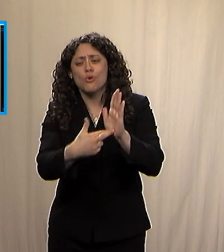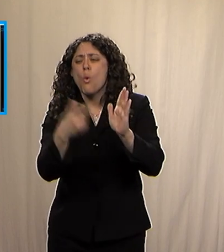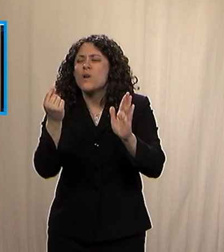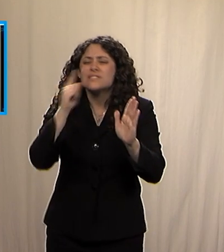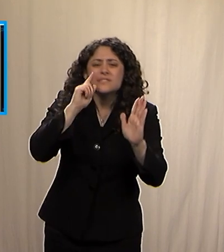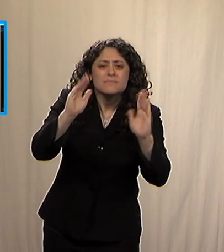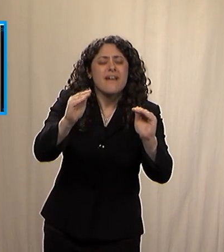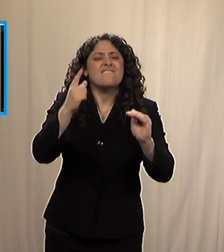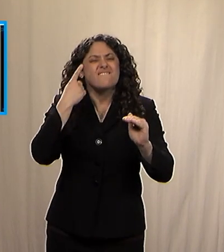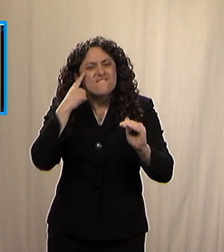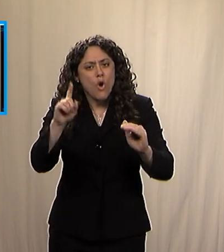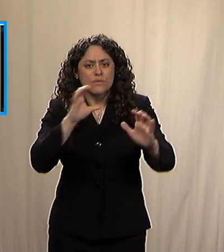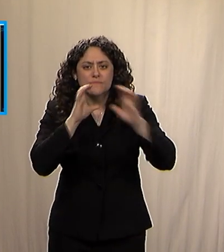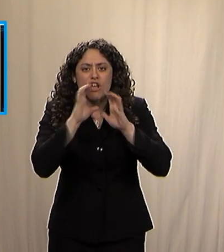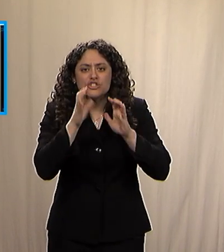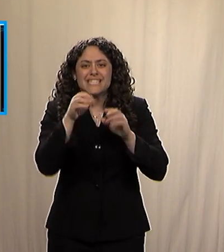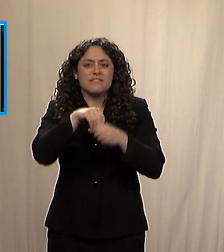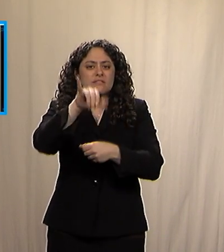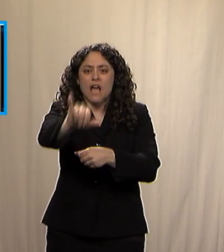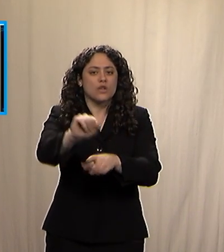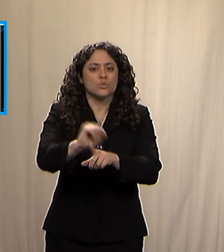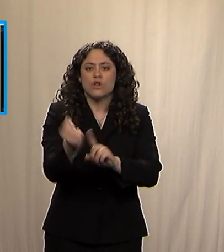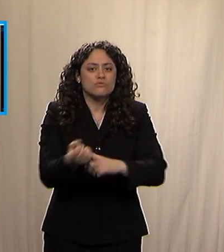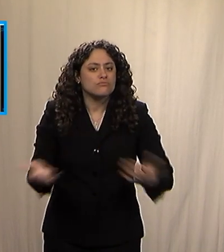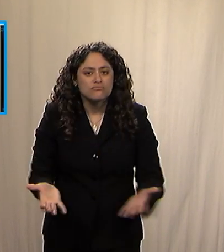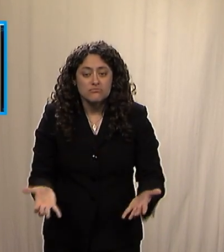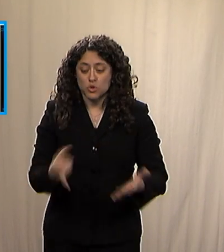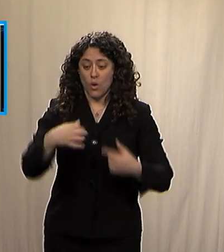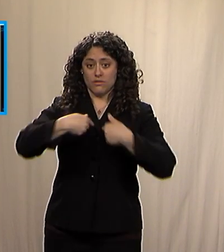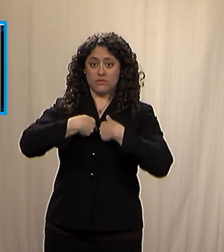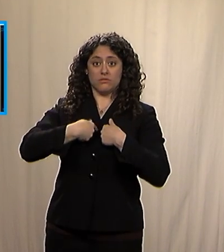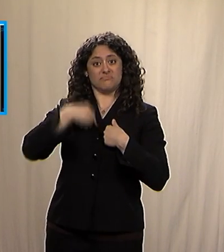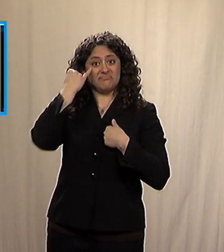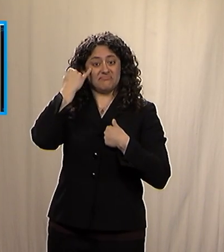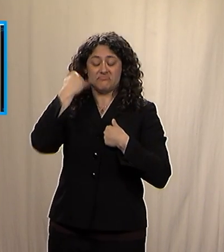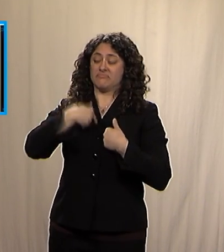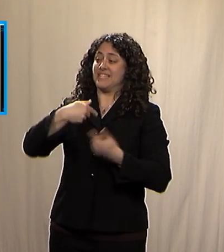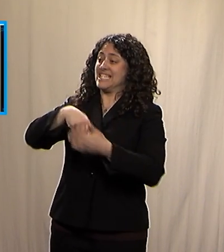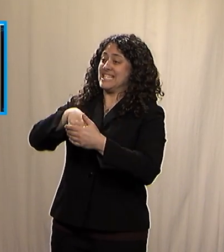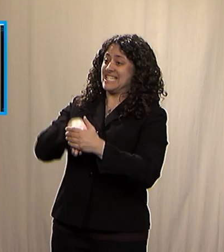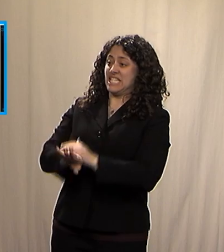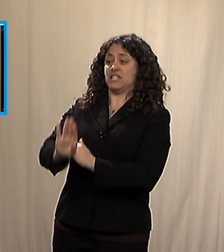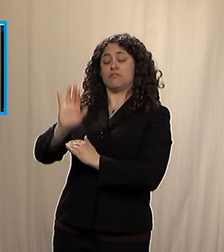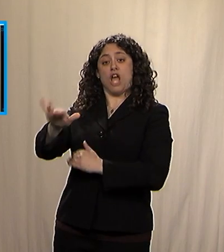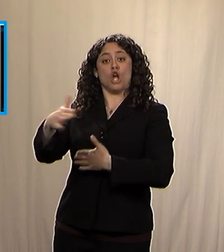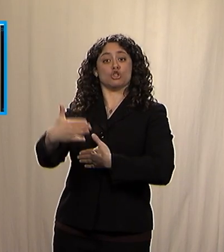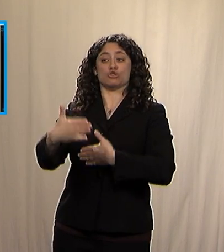So myself walking into a room and acting like a professional